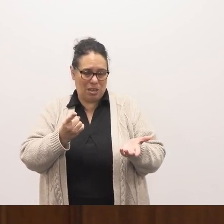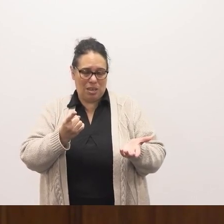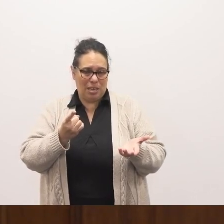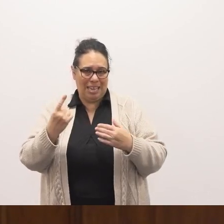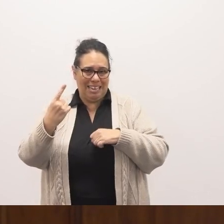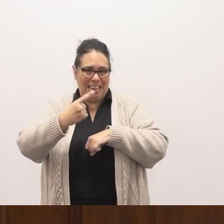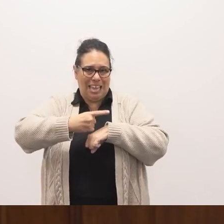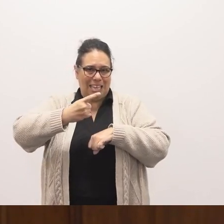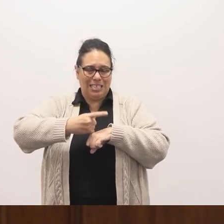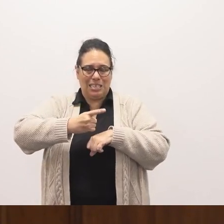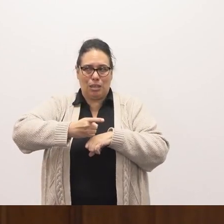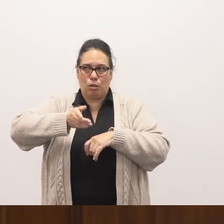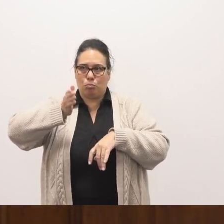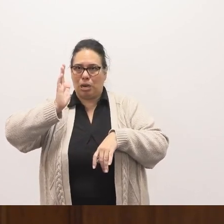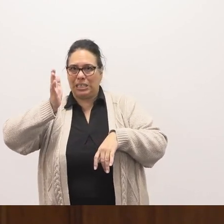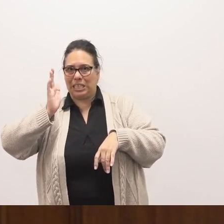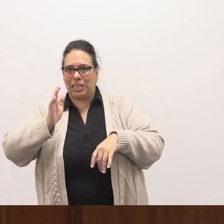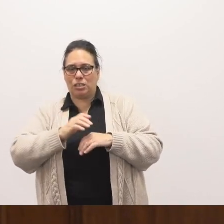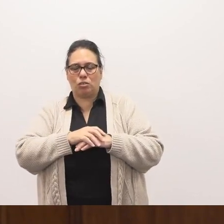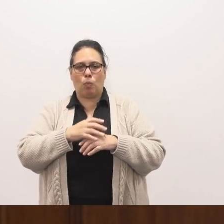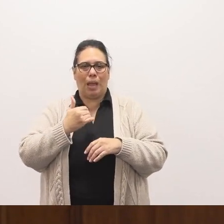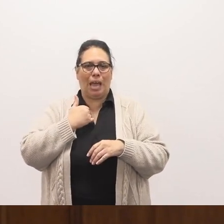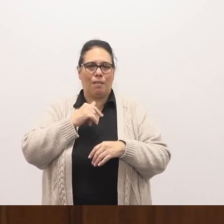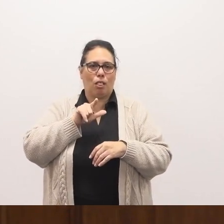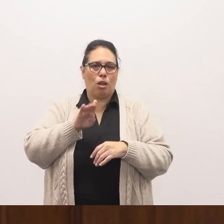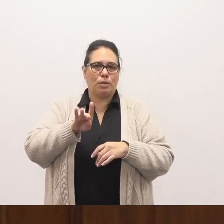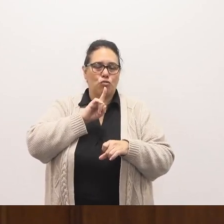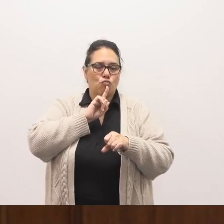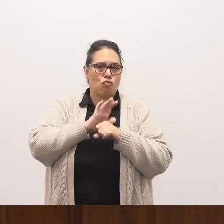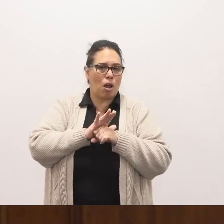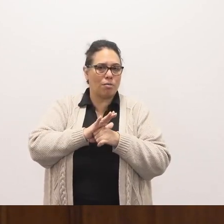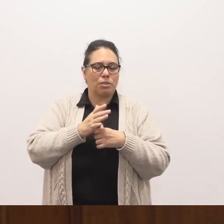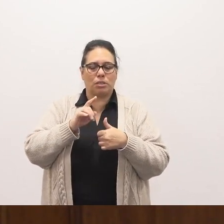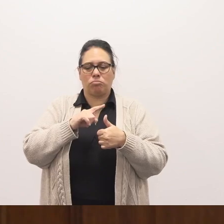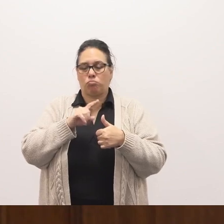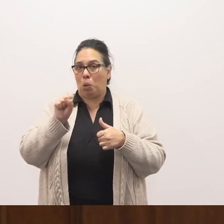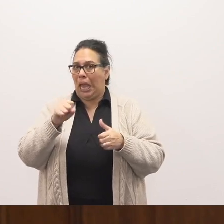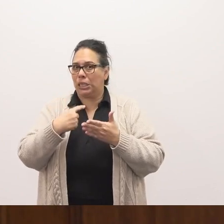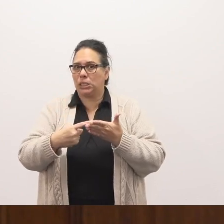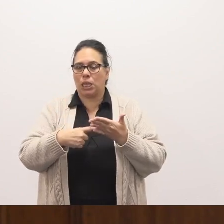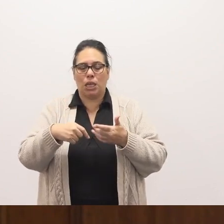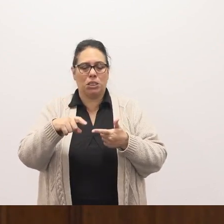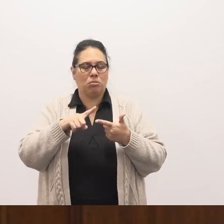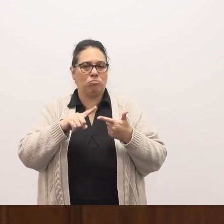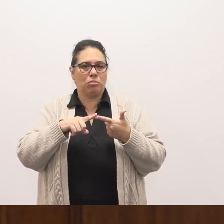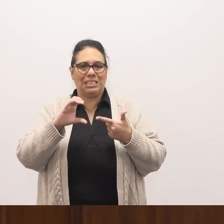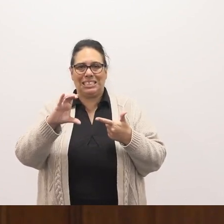We have Long Beach Promise stuff that I brought up. We had the CAC make their recommendations